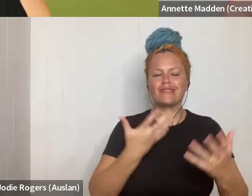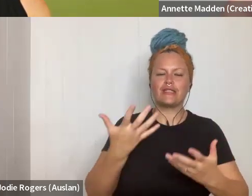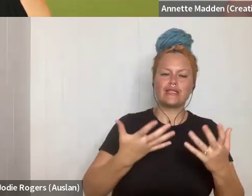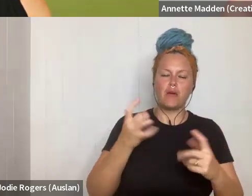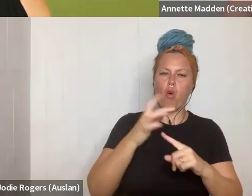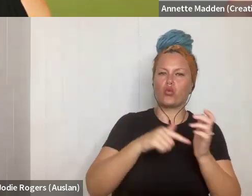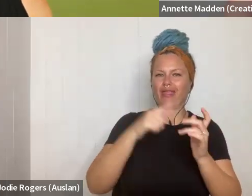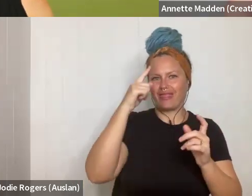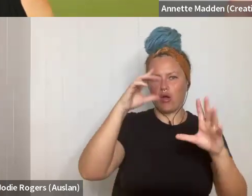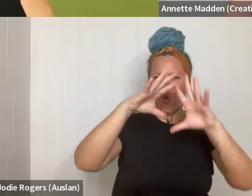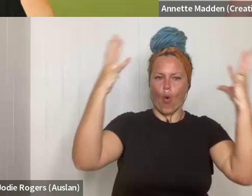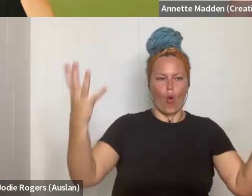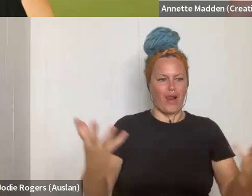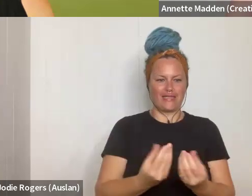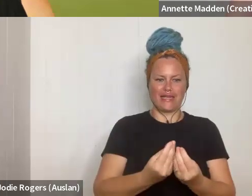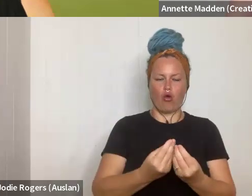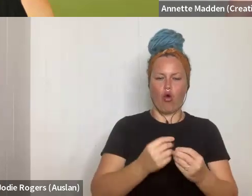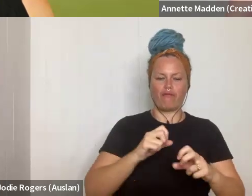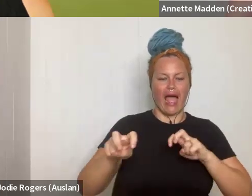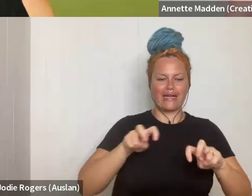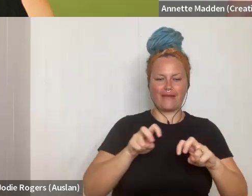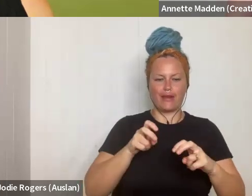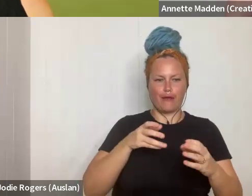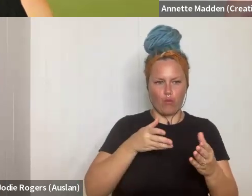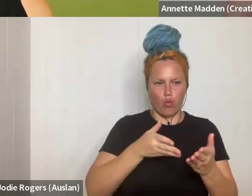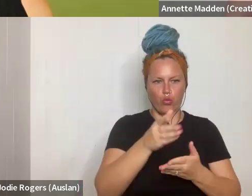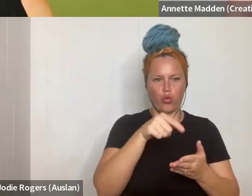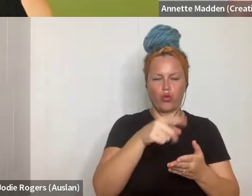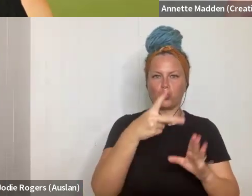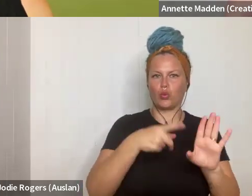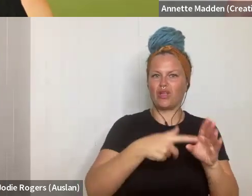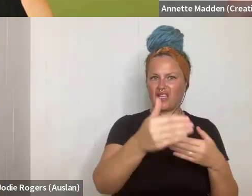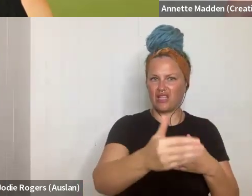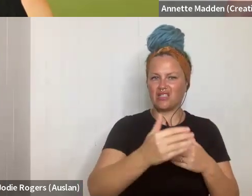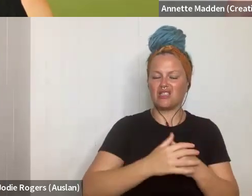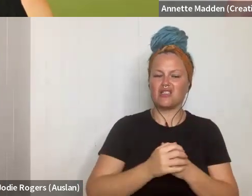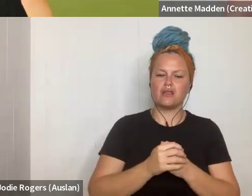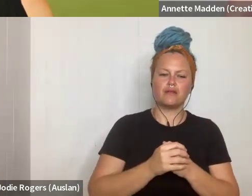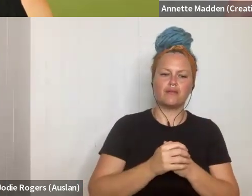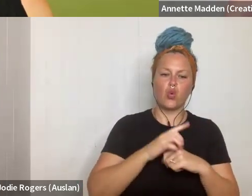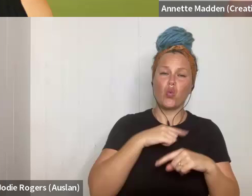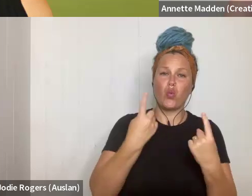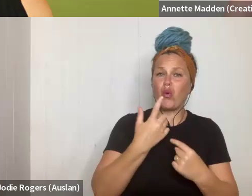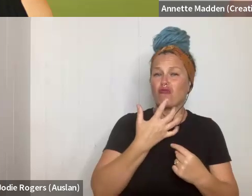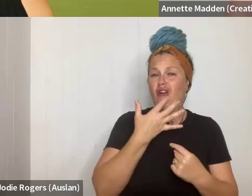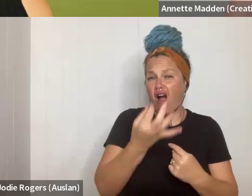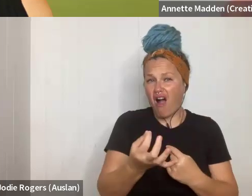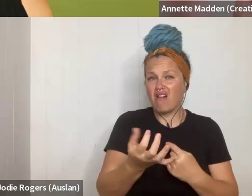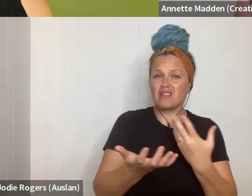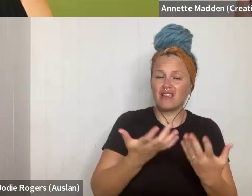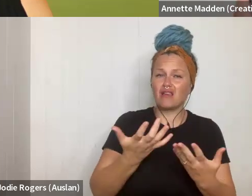is it wise to prioritise something that supports a longer strategy or building capacity of the organisation rather than a short-term increase in